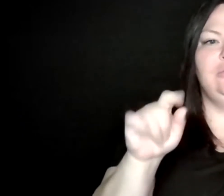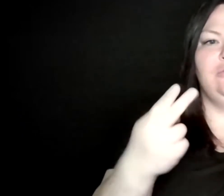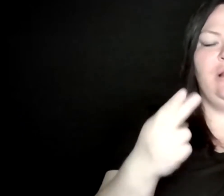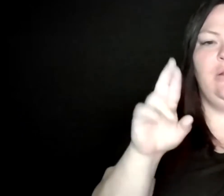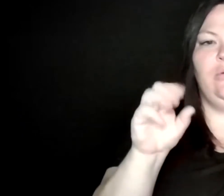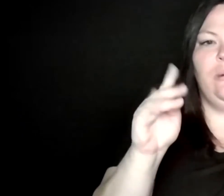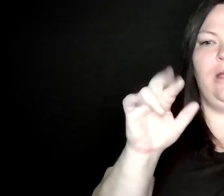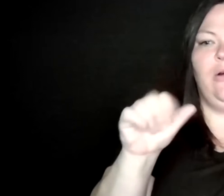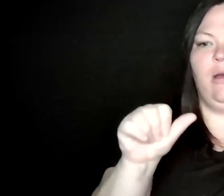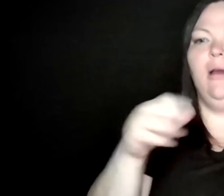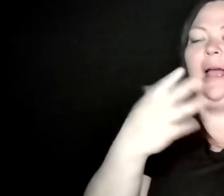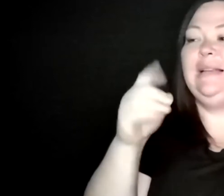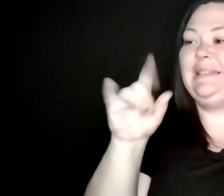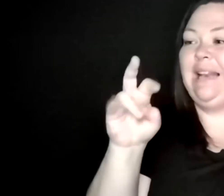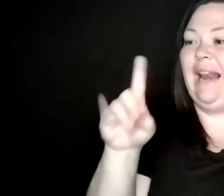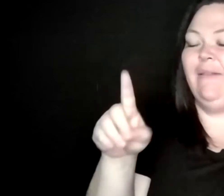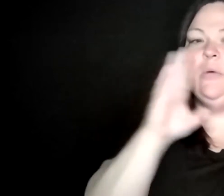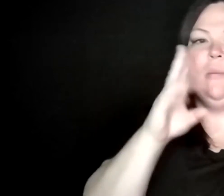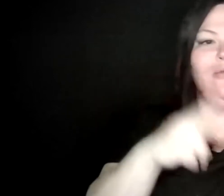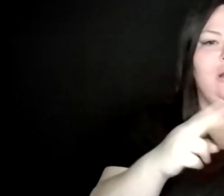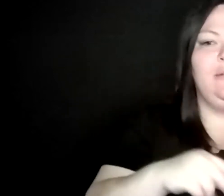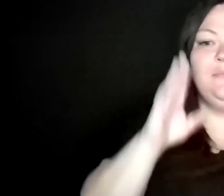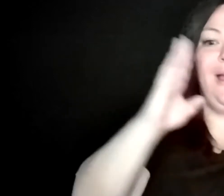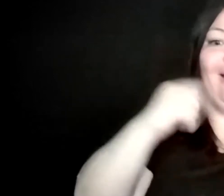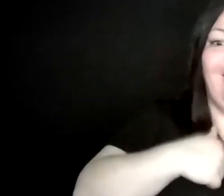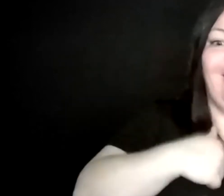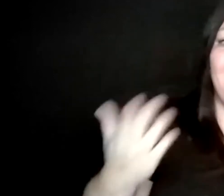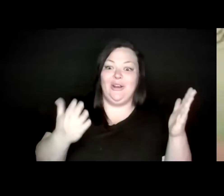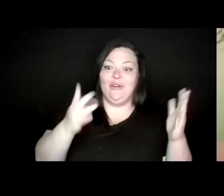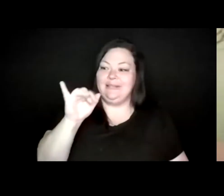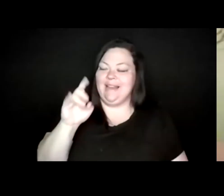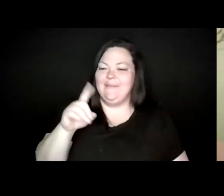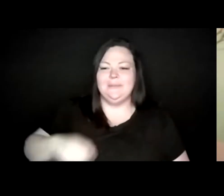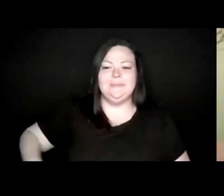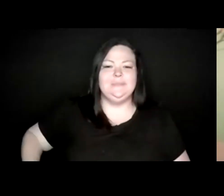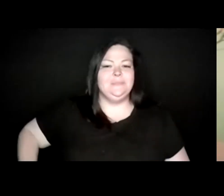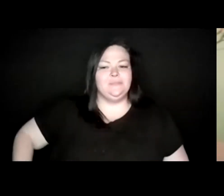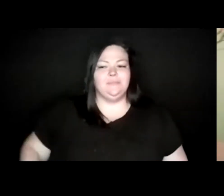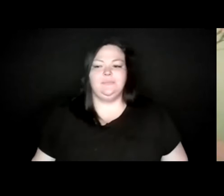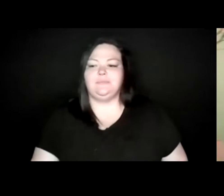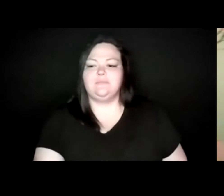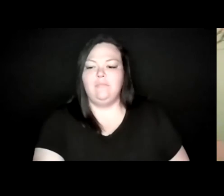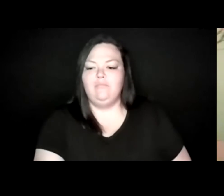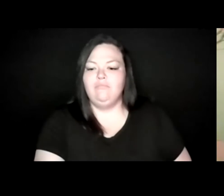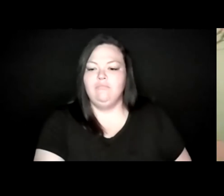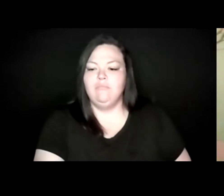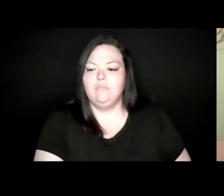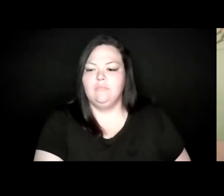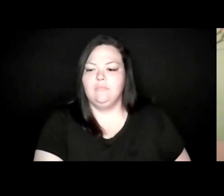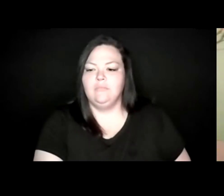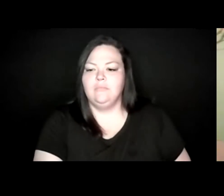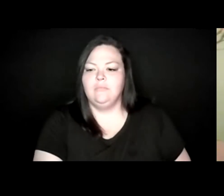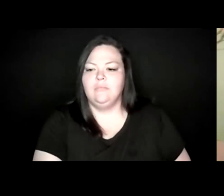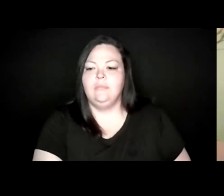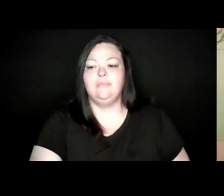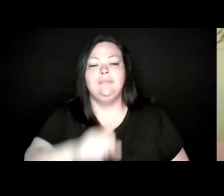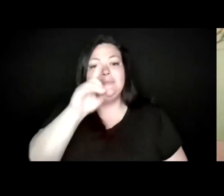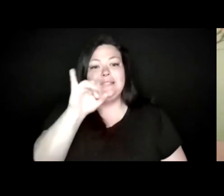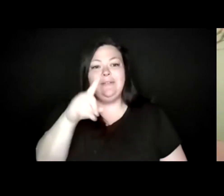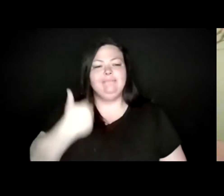Hey I'm here, um, yes so I'm David, um, I'm a white guy with a beard that's a lot longer